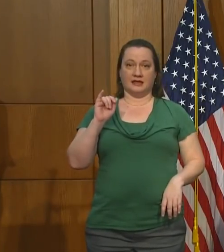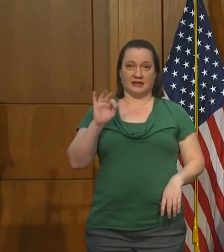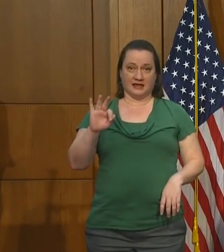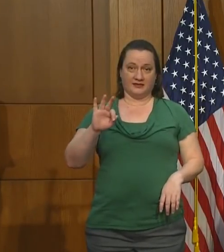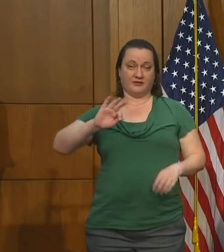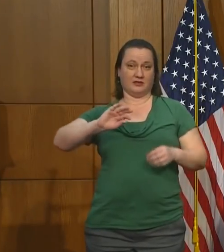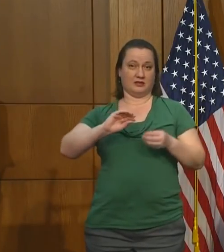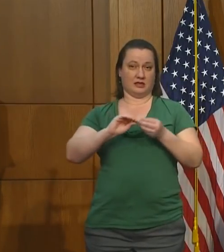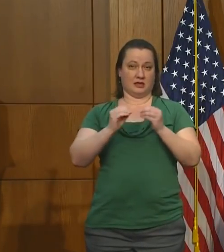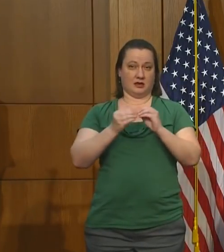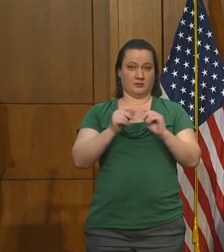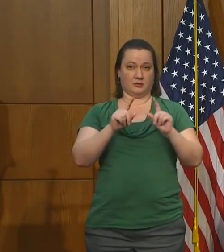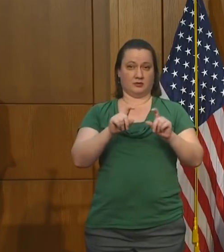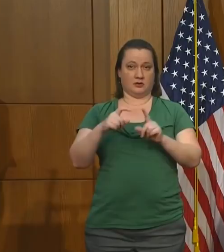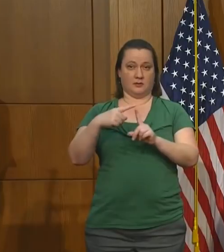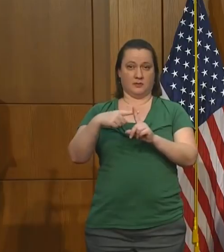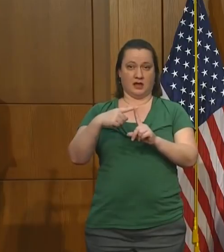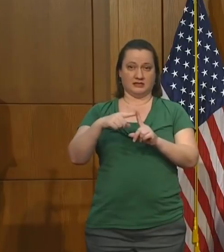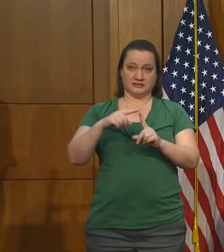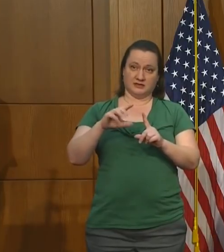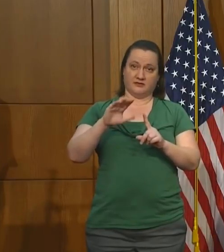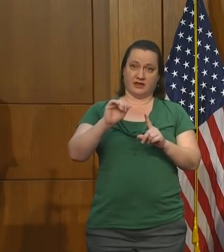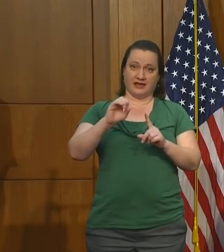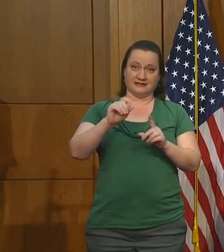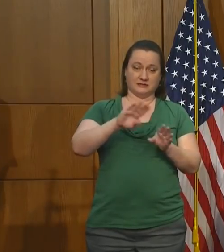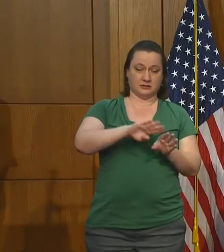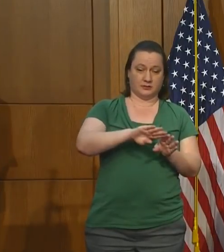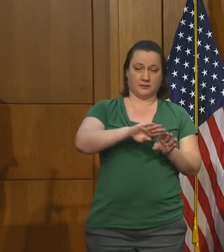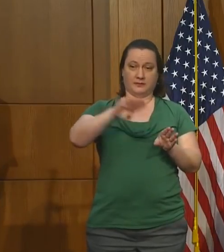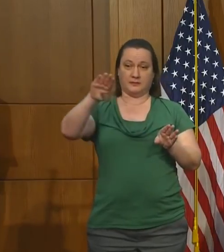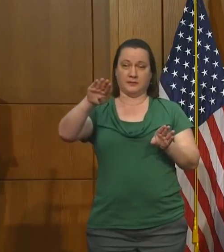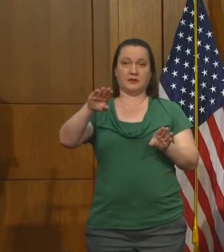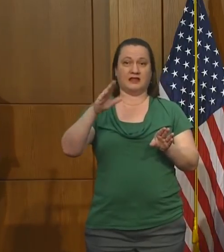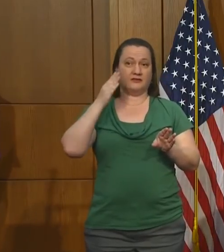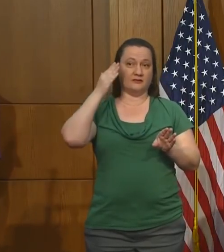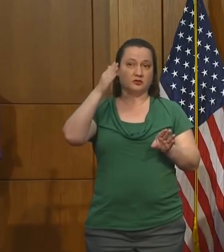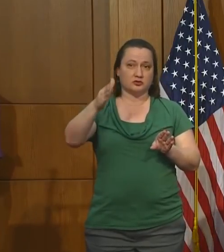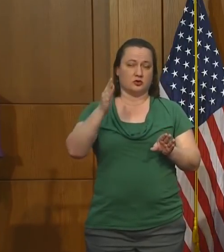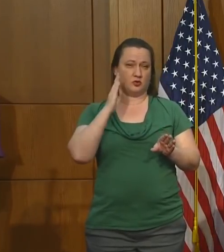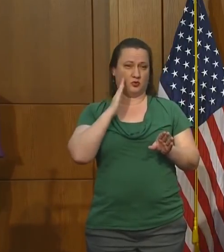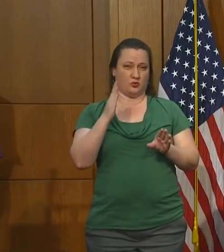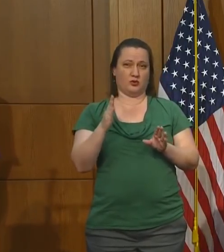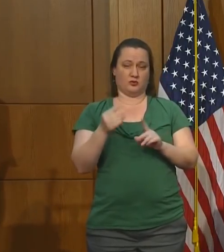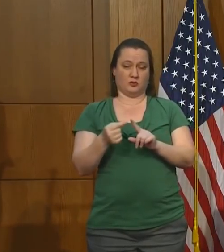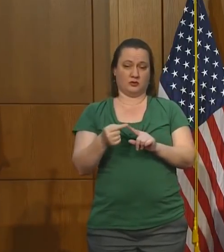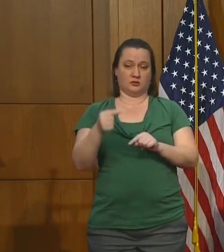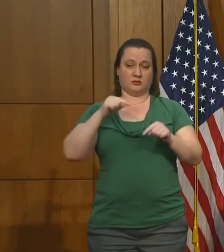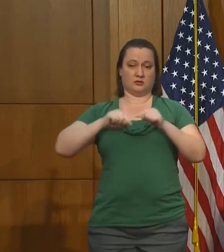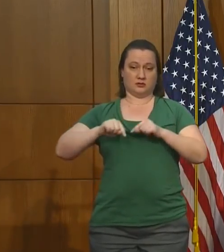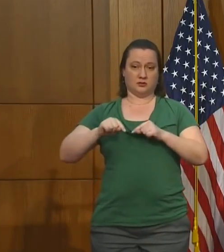BAND ARE OUR GUIDELINES. YEAH WHAT COULD BE A SURGE IN THE NUMBER OF CASES IN THE FUTURE.